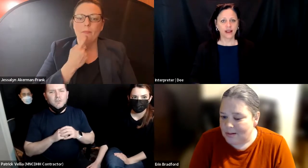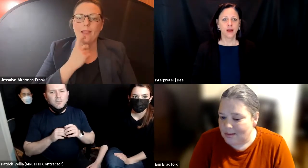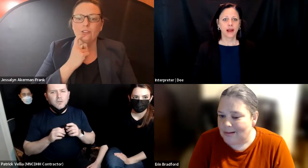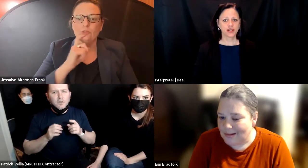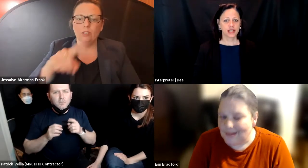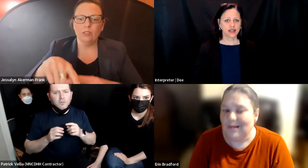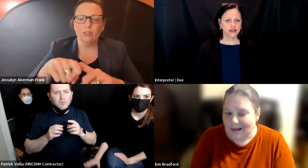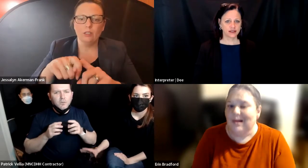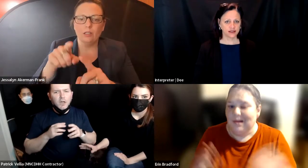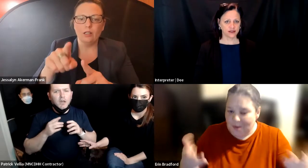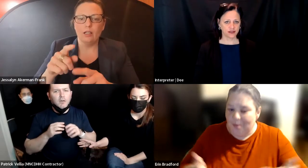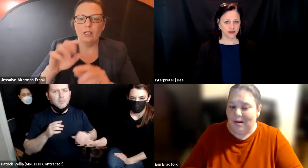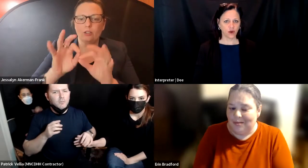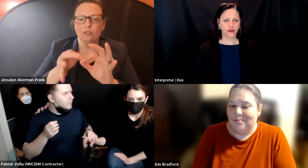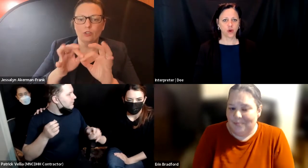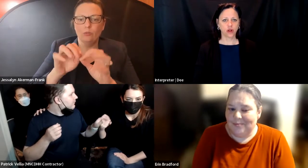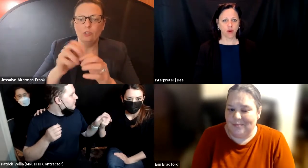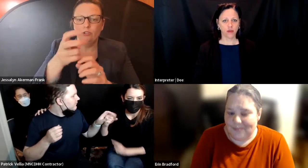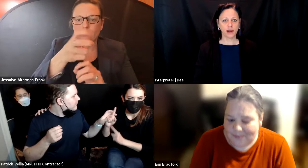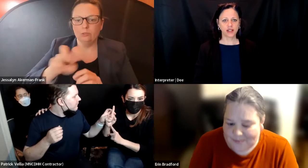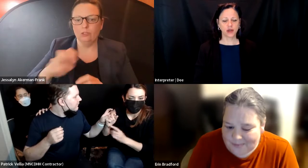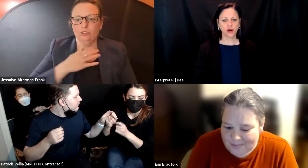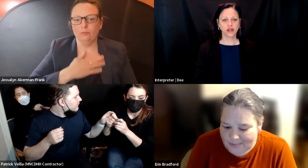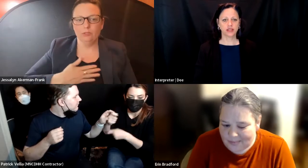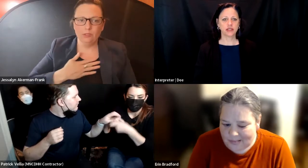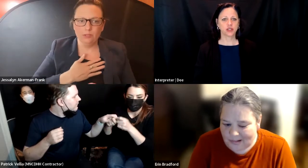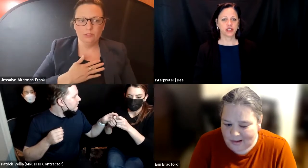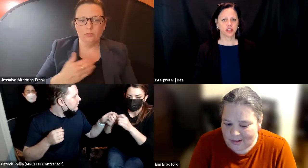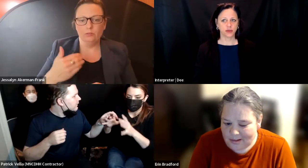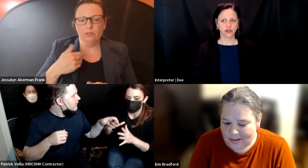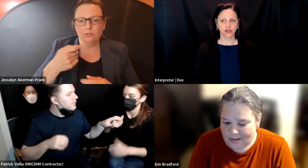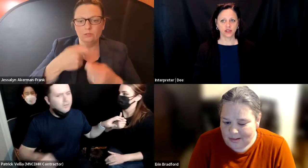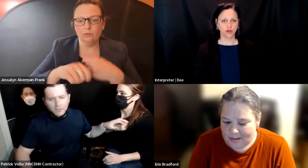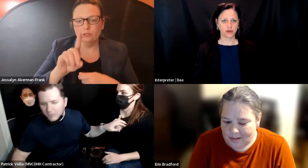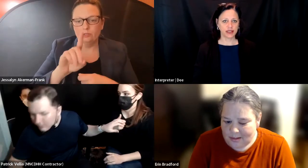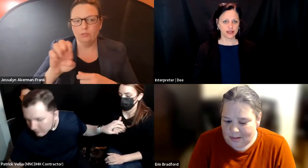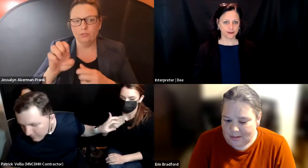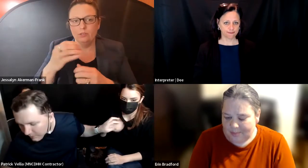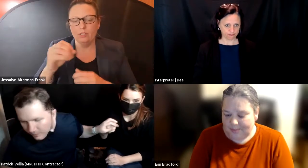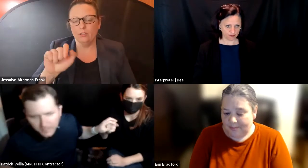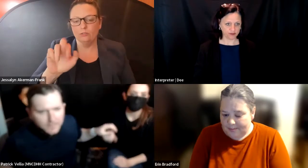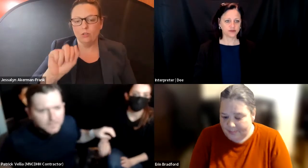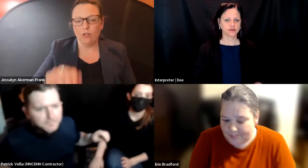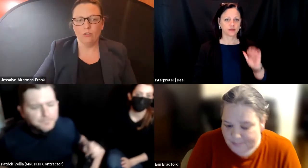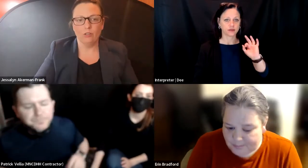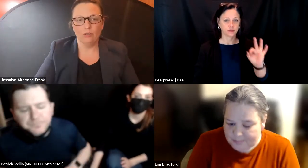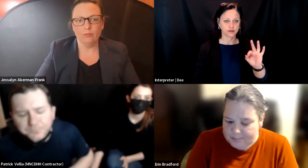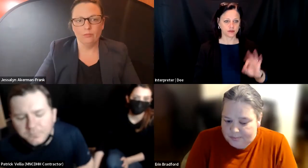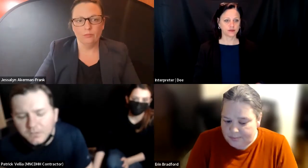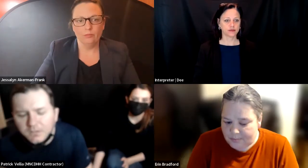Patrick: Thank you, Erin. Jessalyn: Patrick, if you hold a moment, we're going to be switching interpreters.